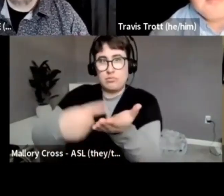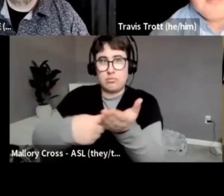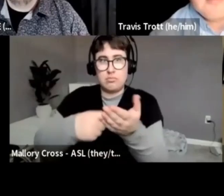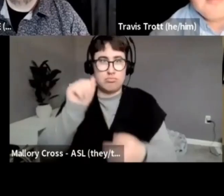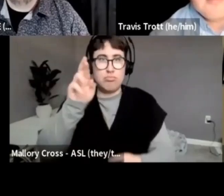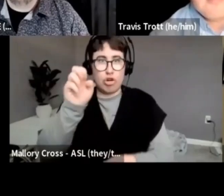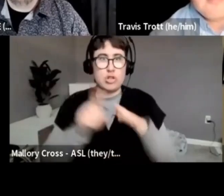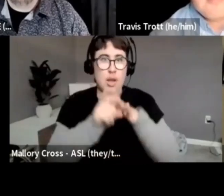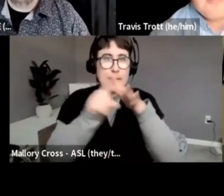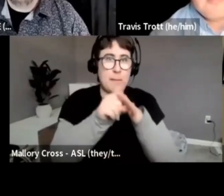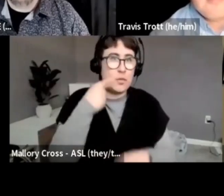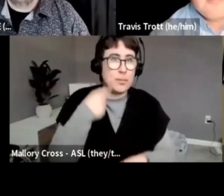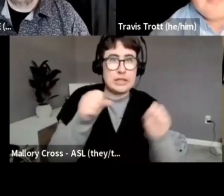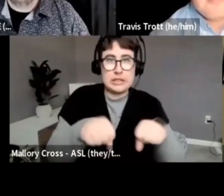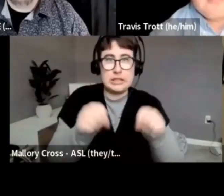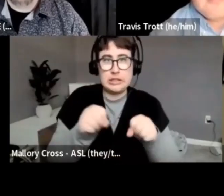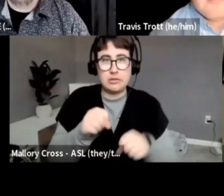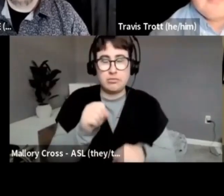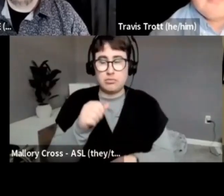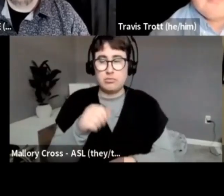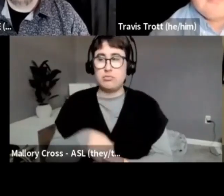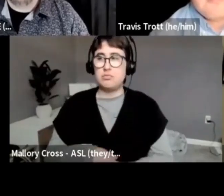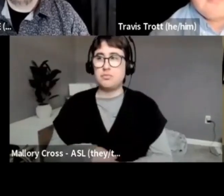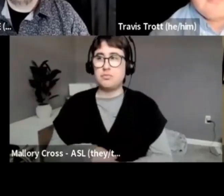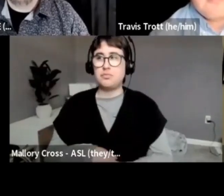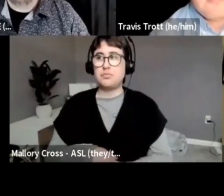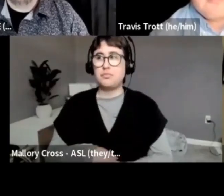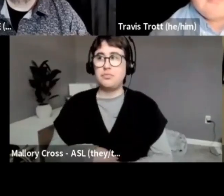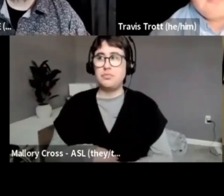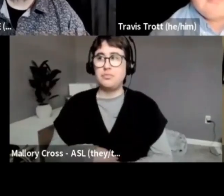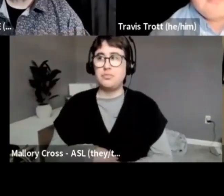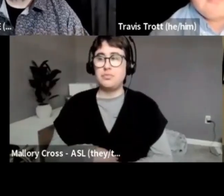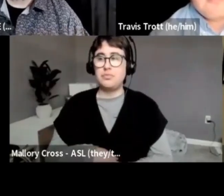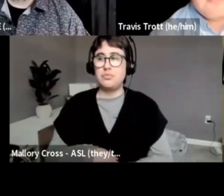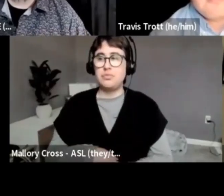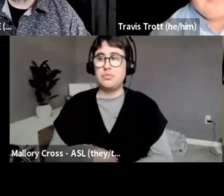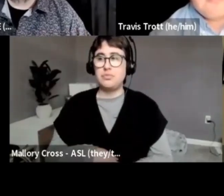that it is making me be aware of is making sure